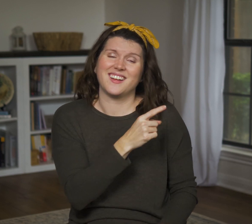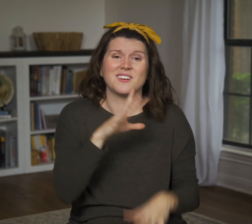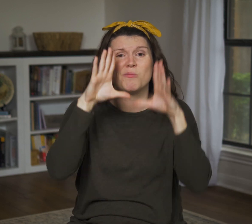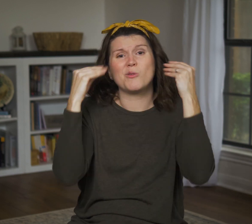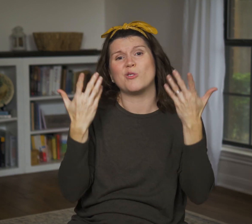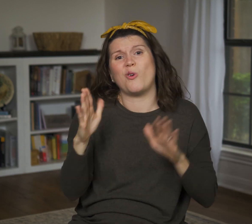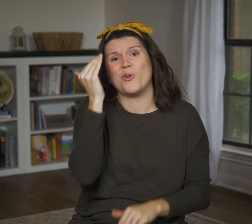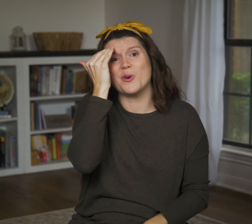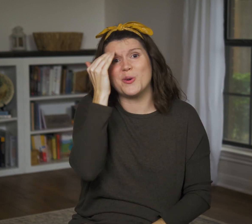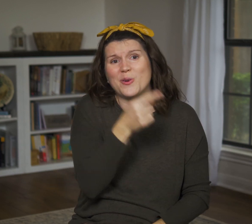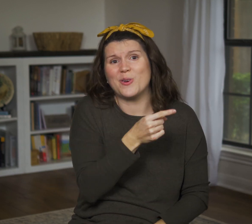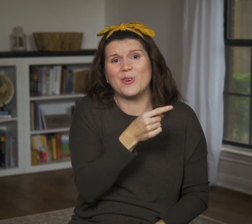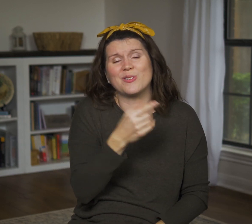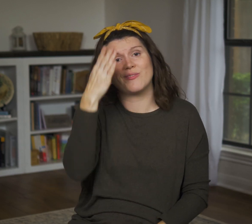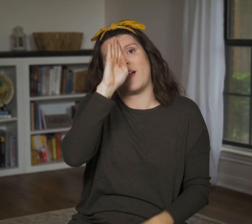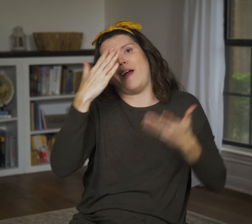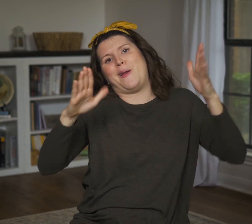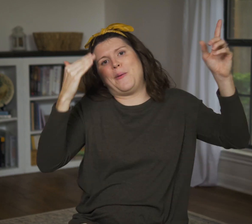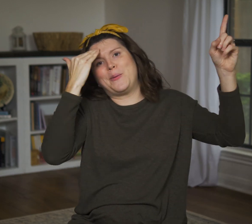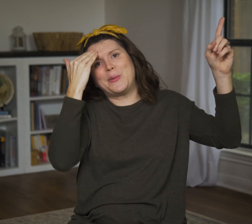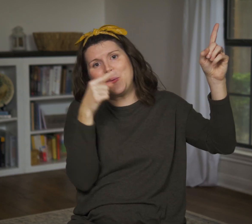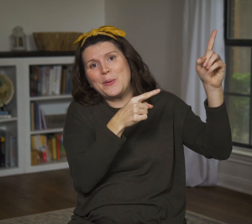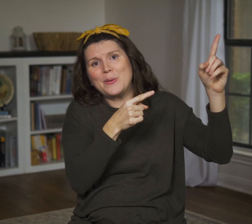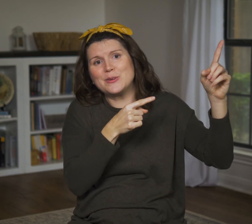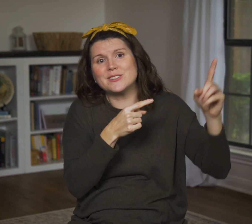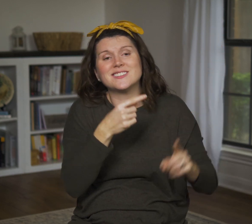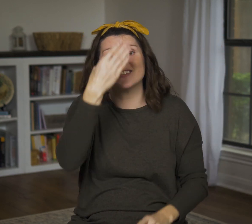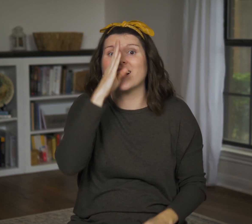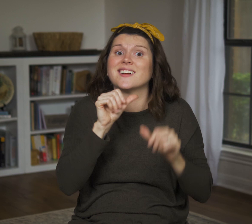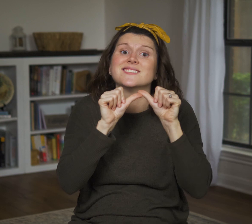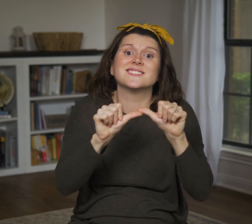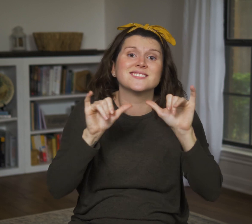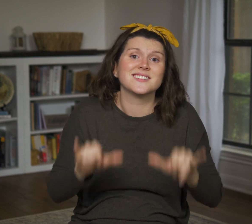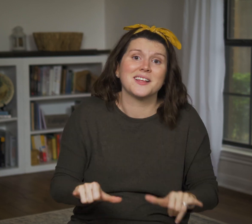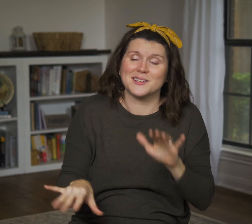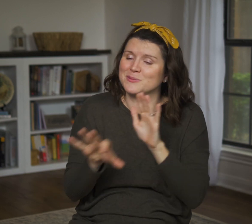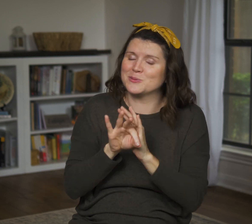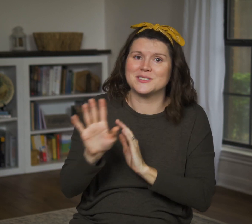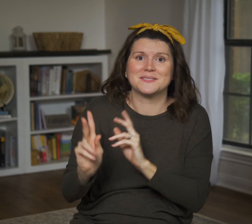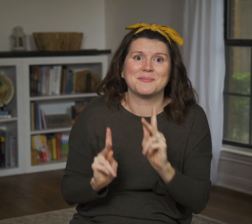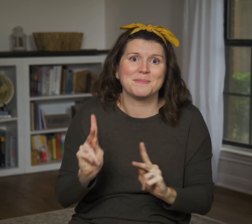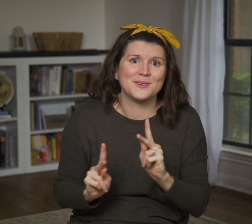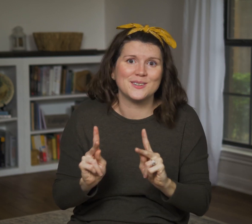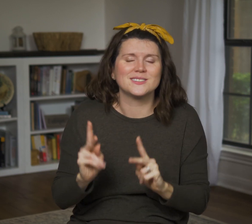Moses knows this, and God knows this, yet God still chose them to be His people,